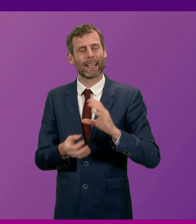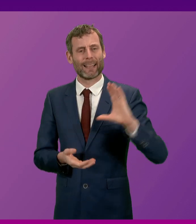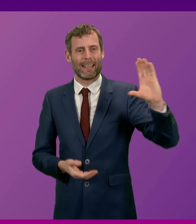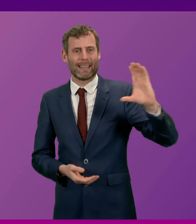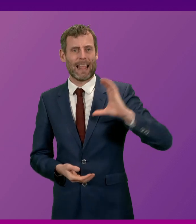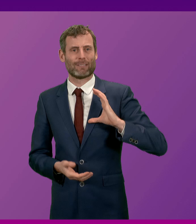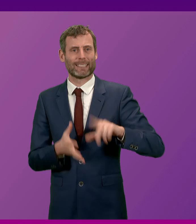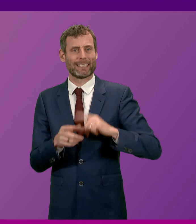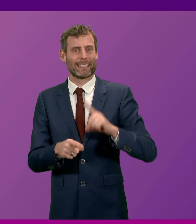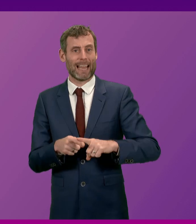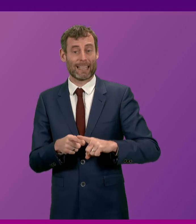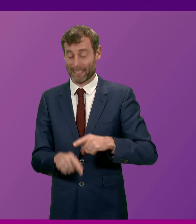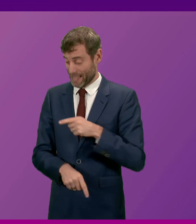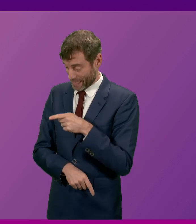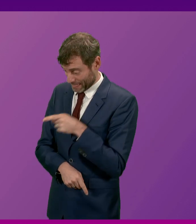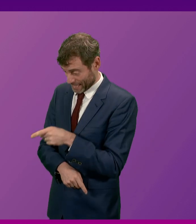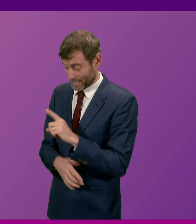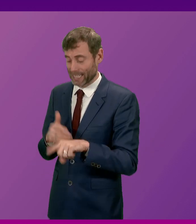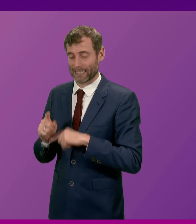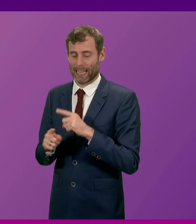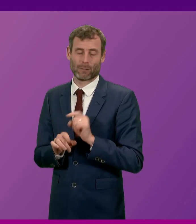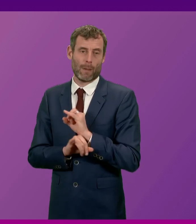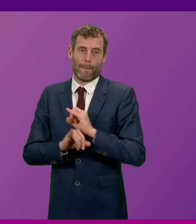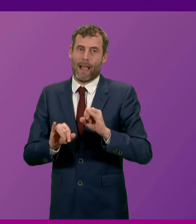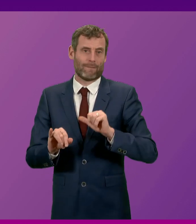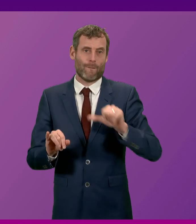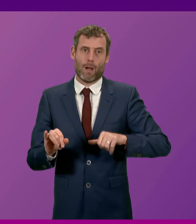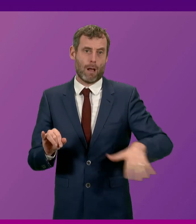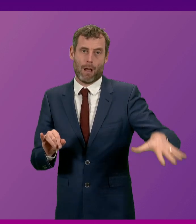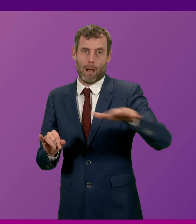for family farms in Scotland and will severely undermine their sustainability.